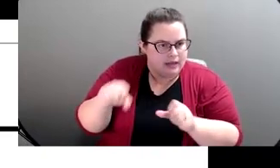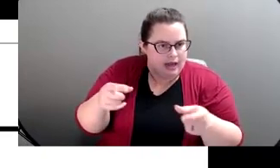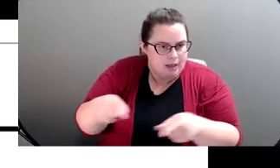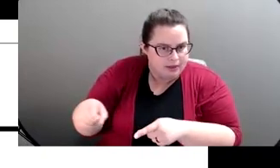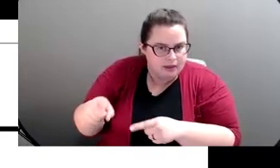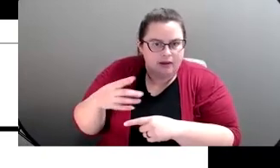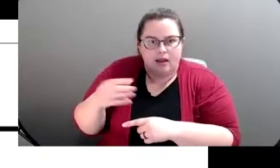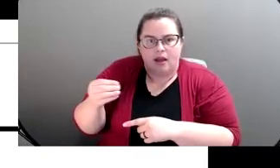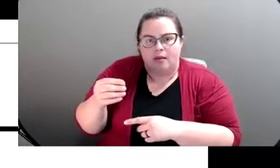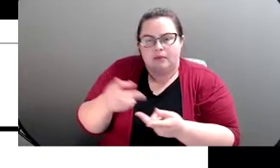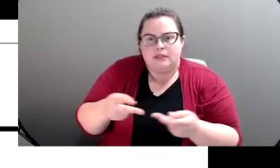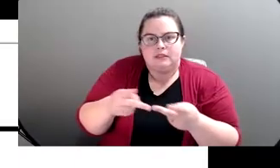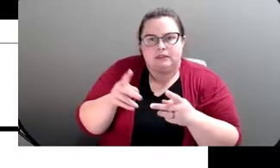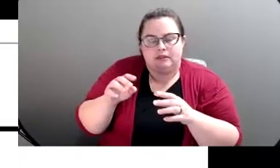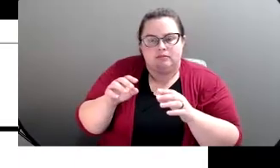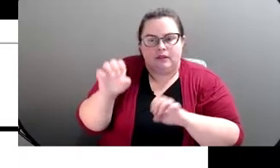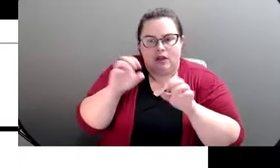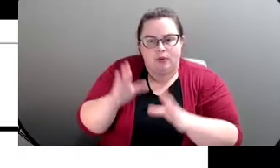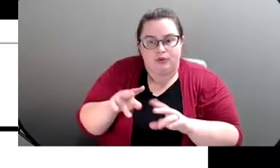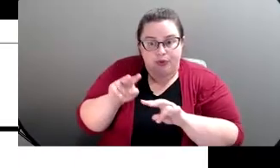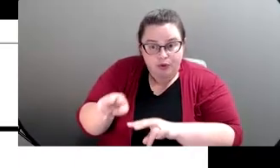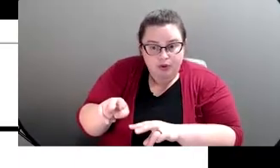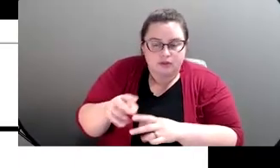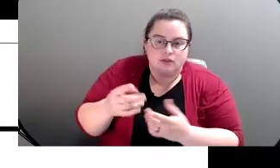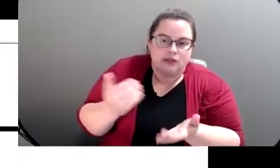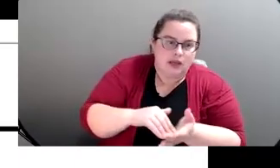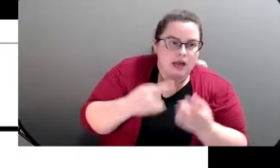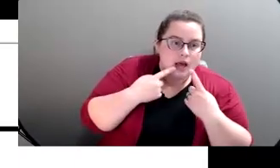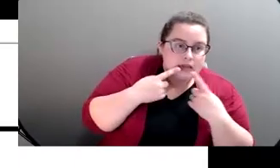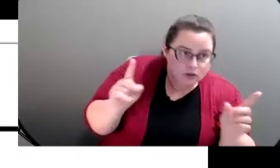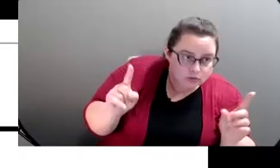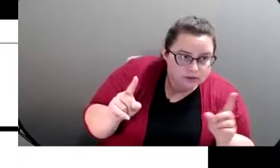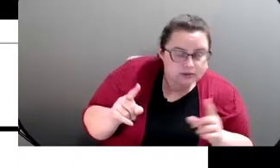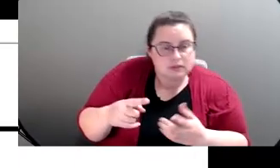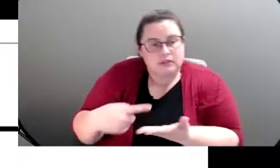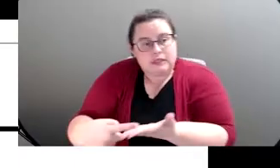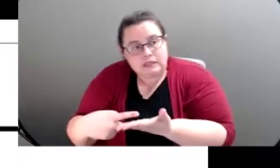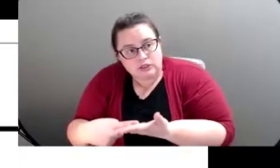would look at is, again, announcements, discussions. And again, many of us already use these.